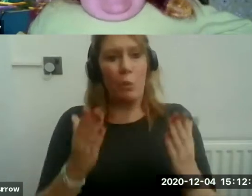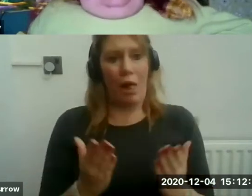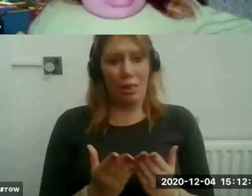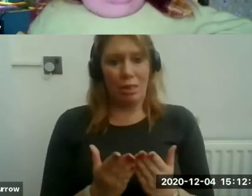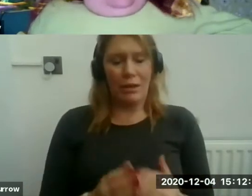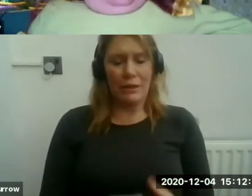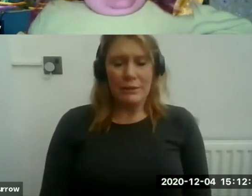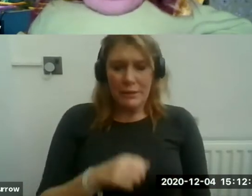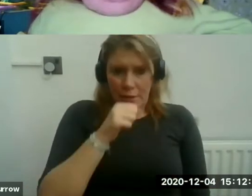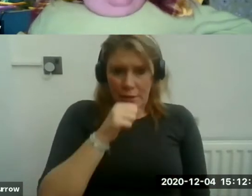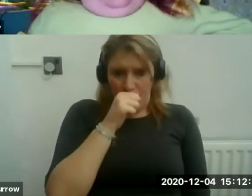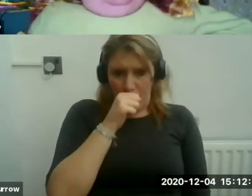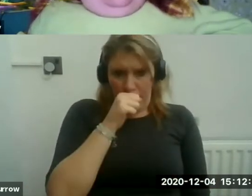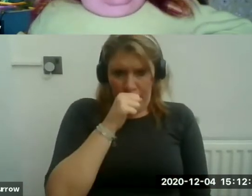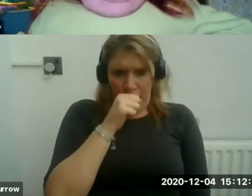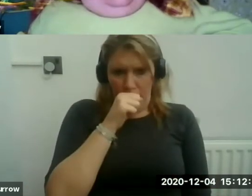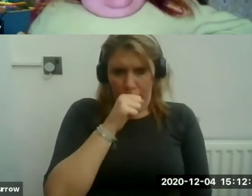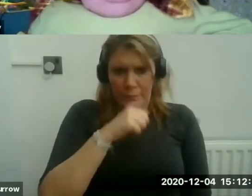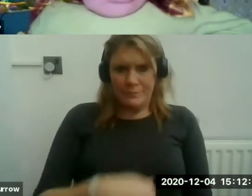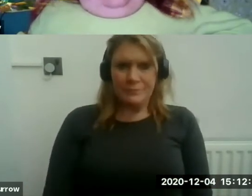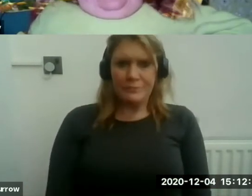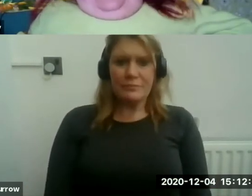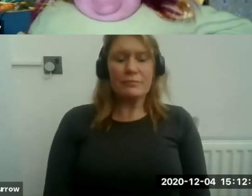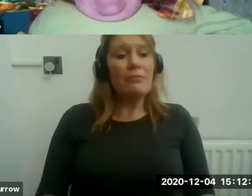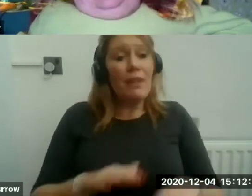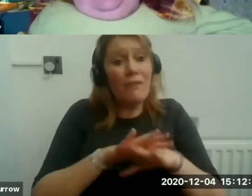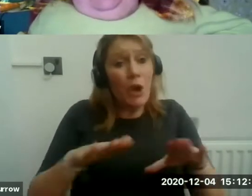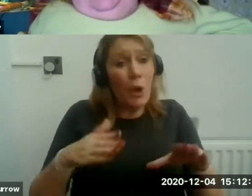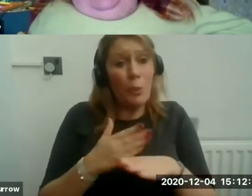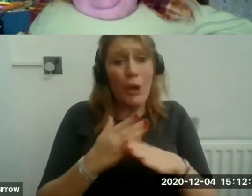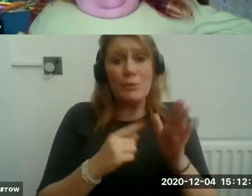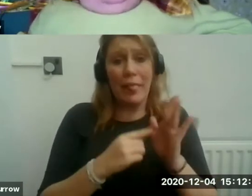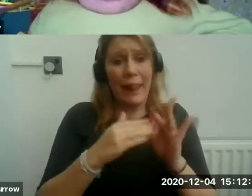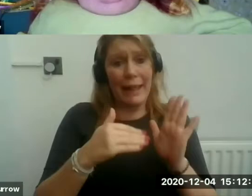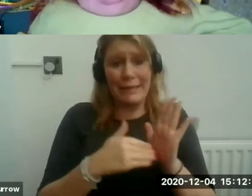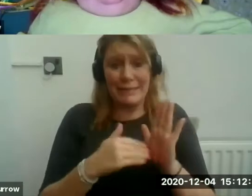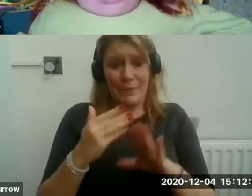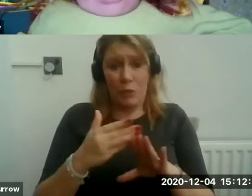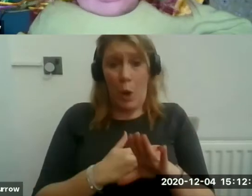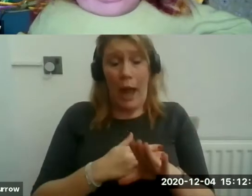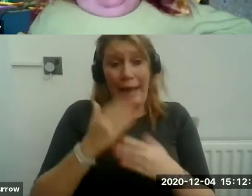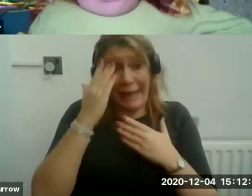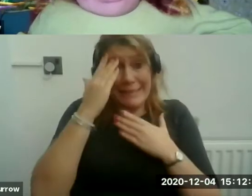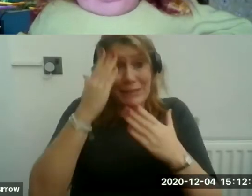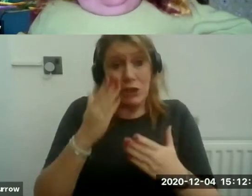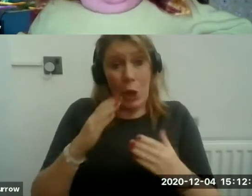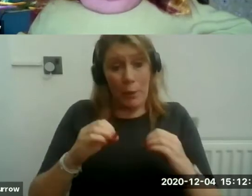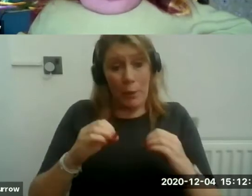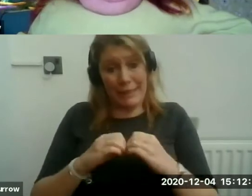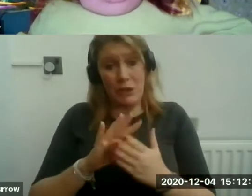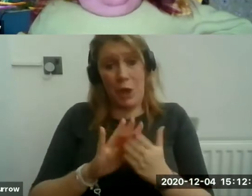I have not worked with Liz and I didn't know Bee actually at all so for the four